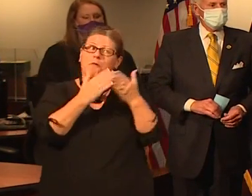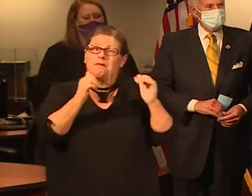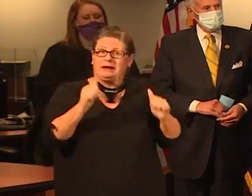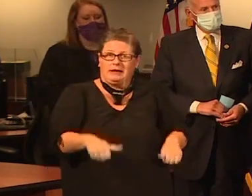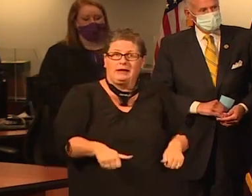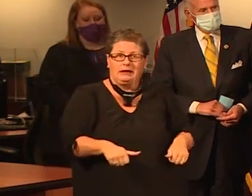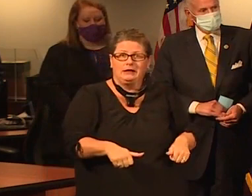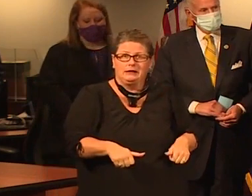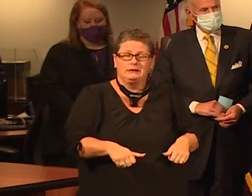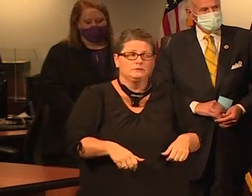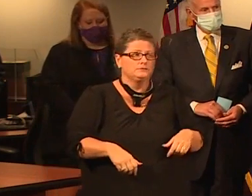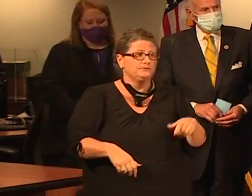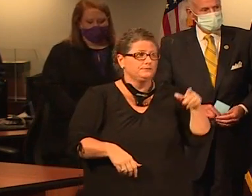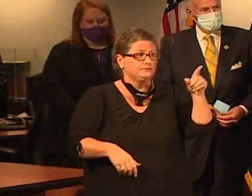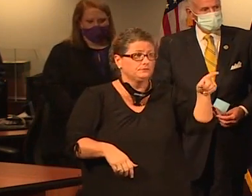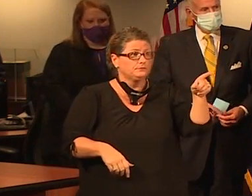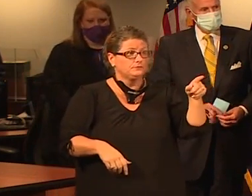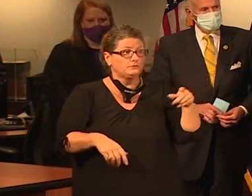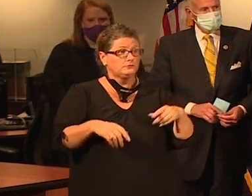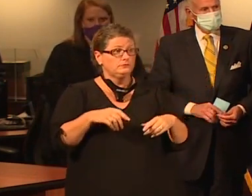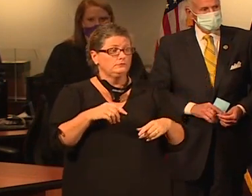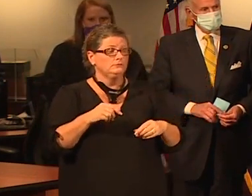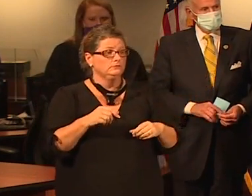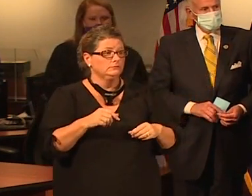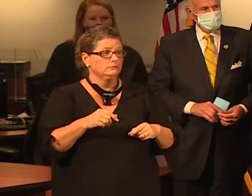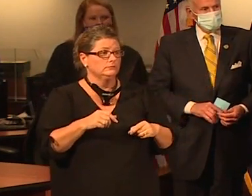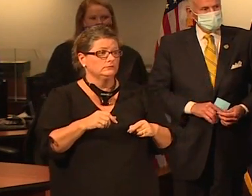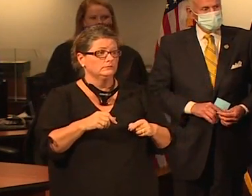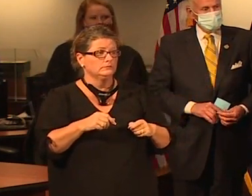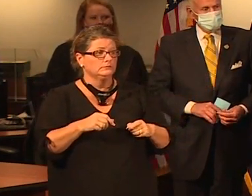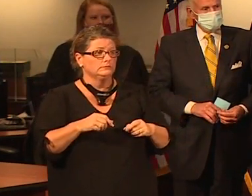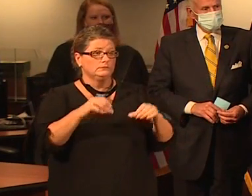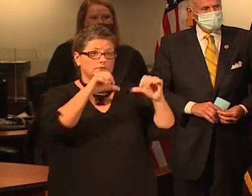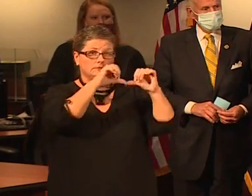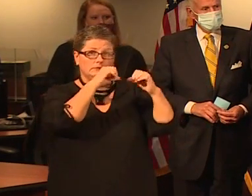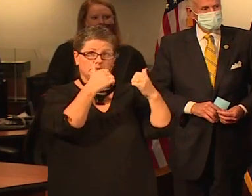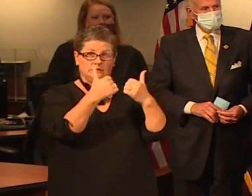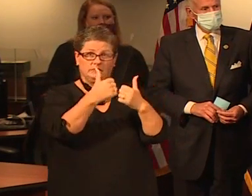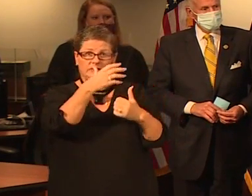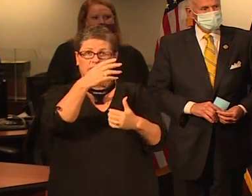RESTRICTED UNDER THE LAWS AS TO WHO WE CAN VO PROVIDE CERTAIN TYPES OF INFORMATION.